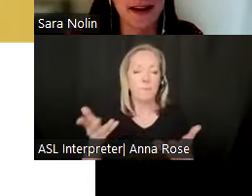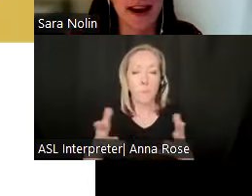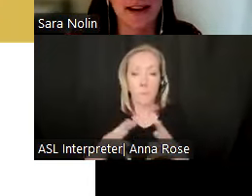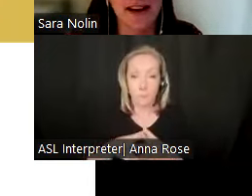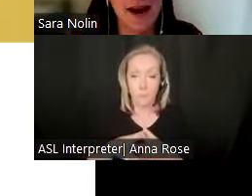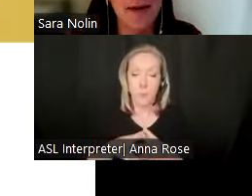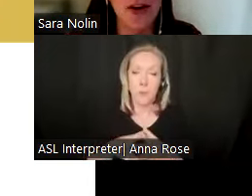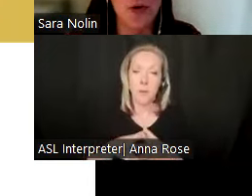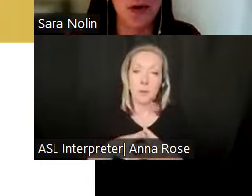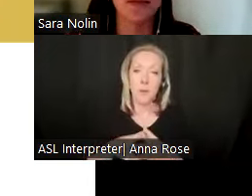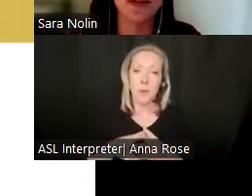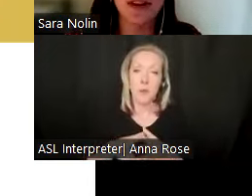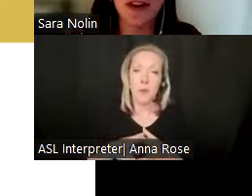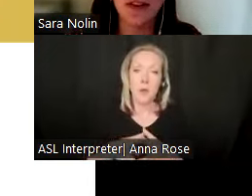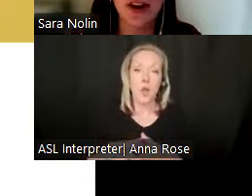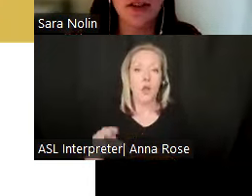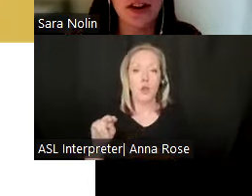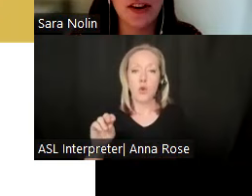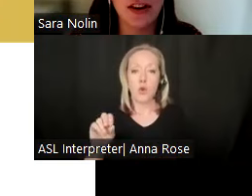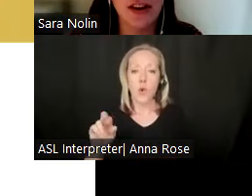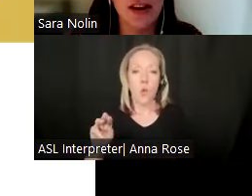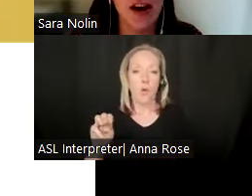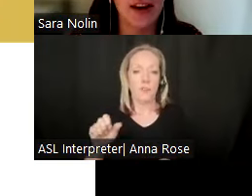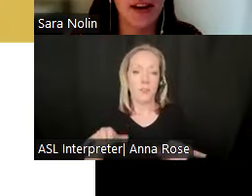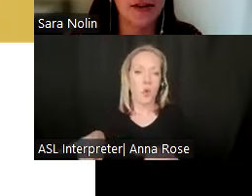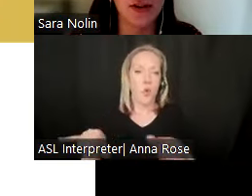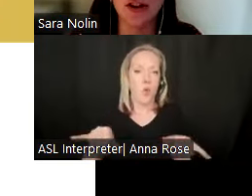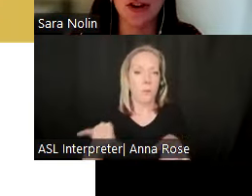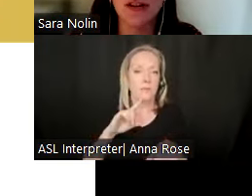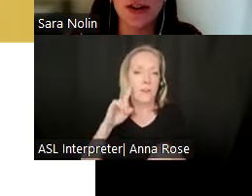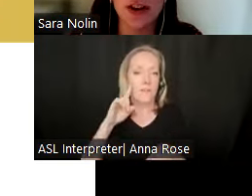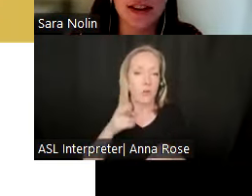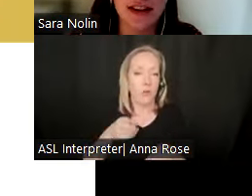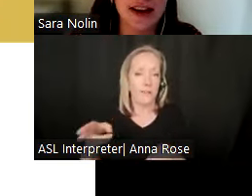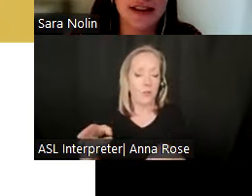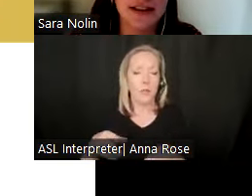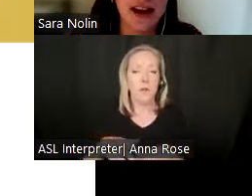someone had about norms for deaf and hard of hearing on traditional neuropsych tests.